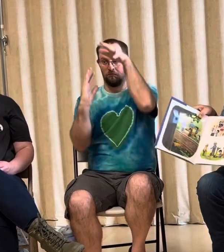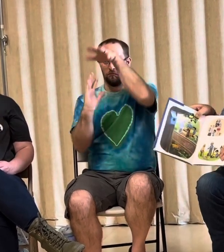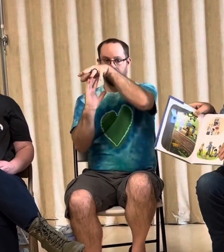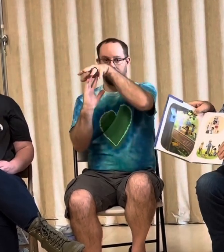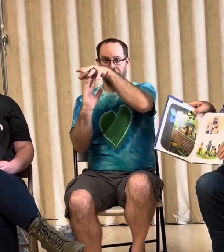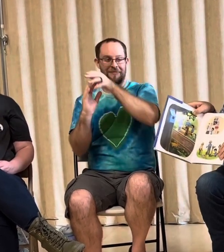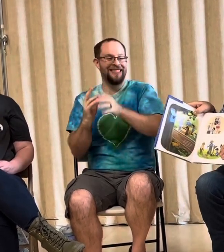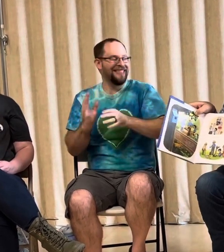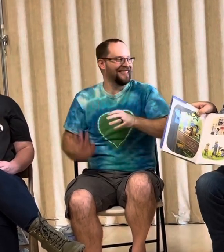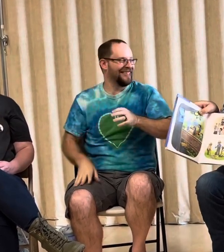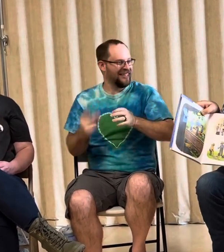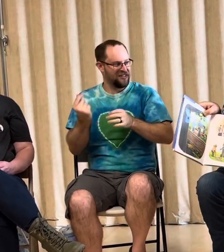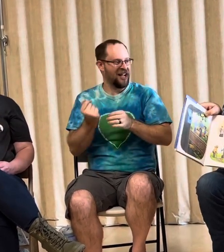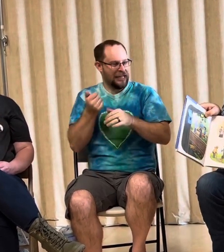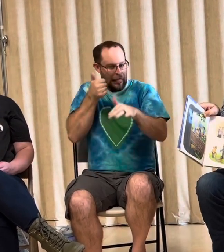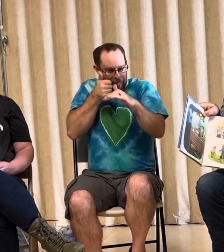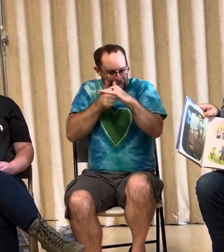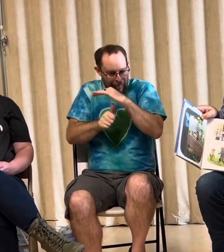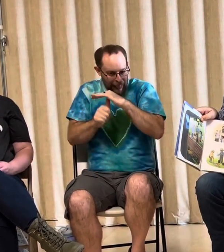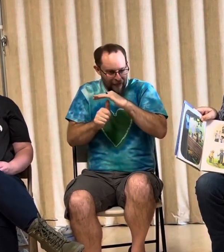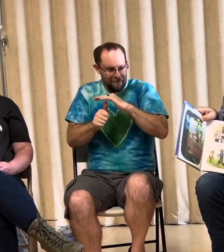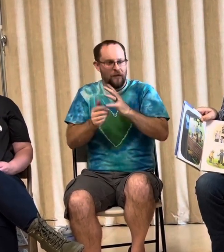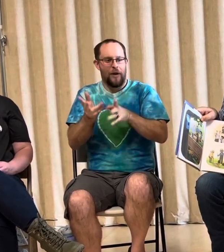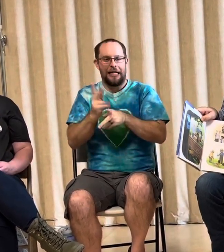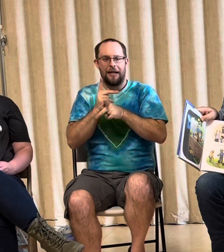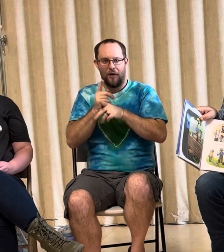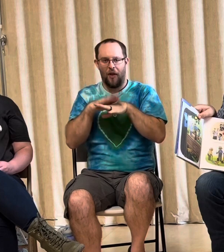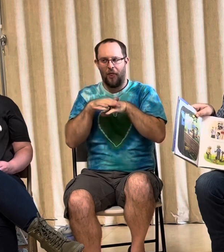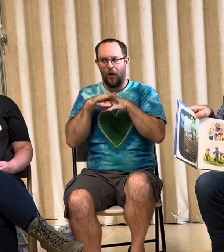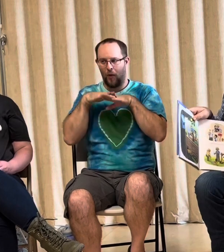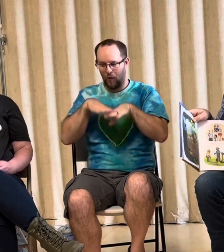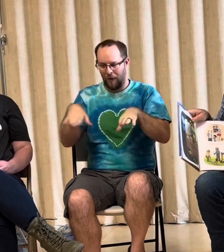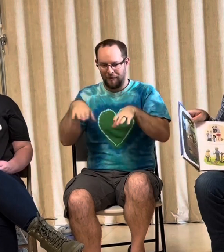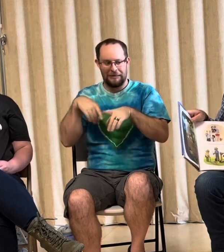of hiding in the mailbox in this one. Because he wants to keep it on the ground until it's